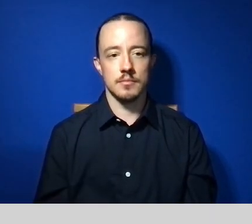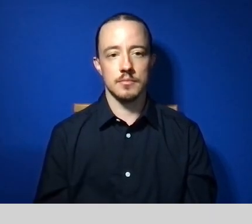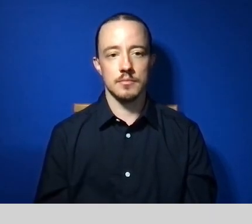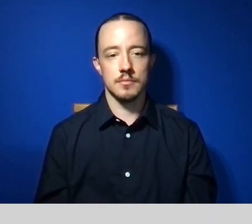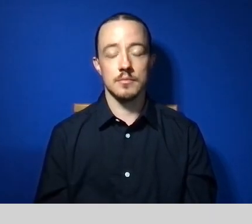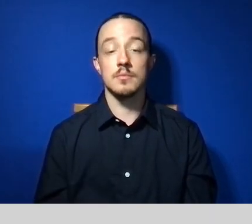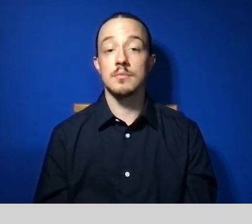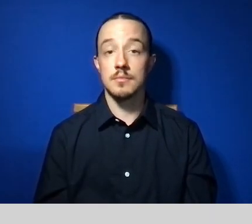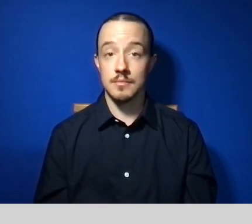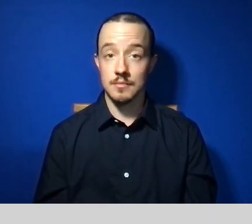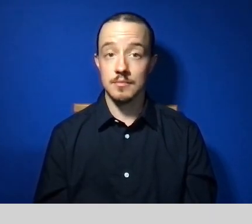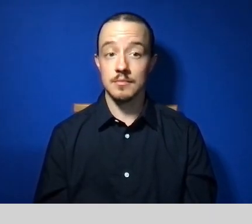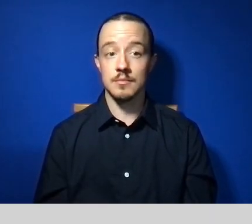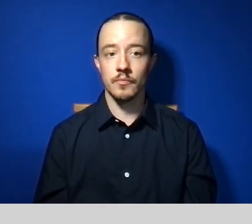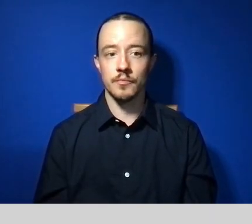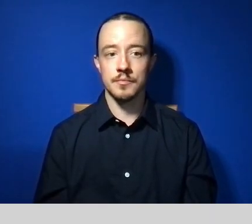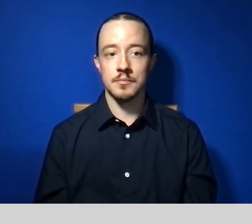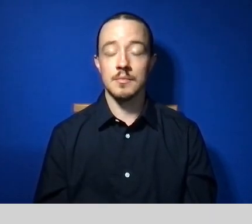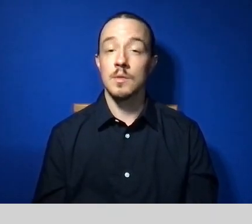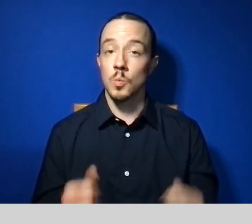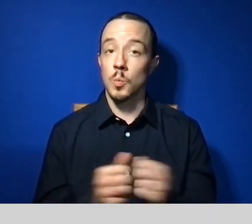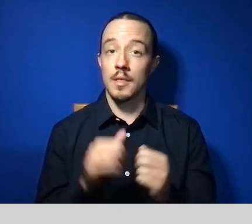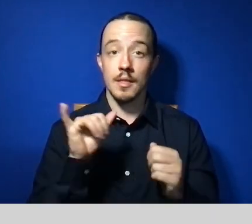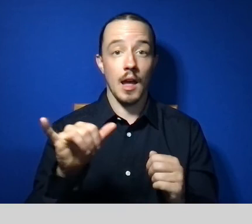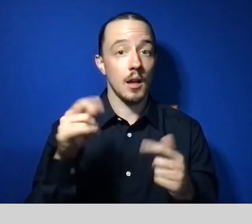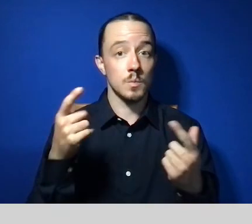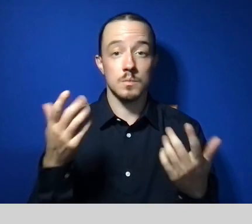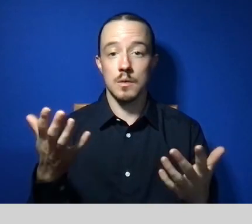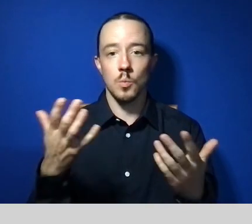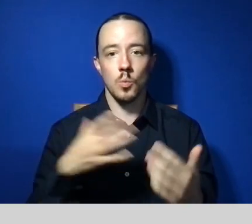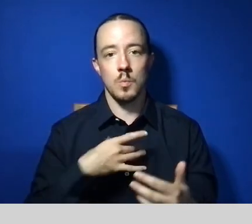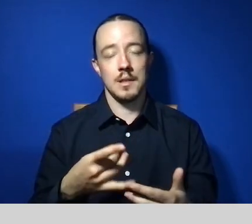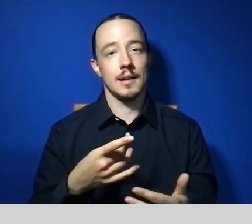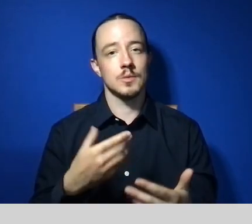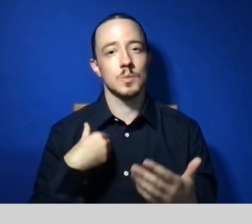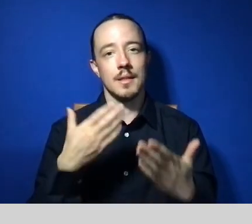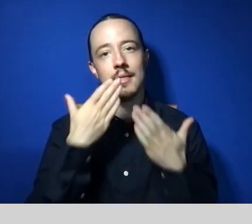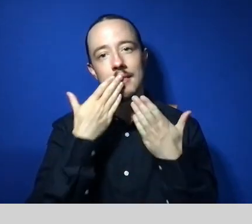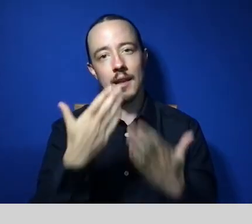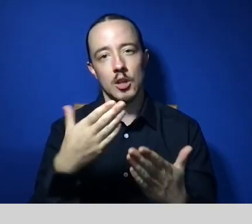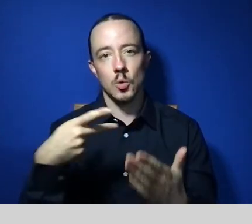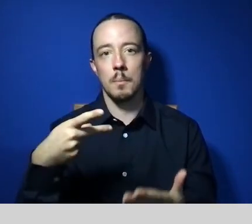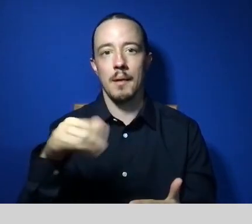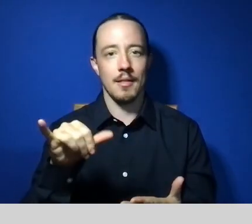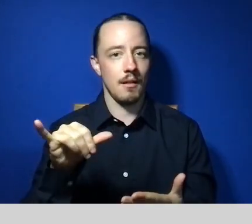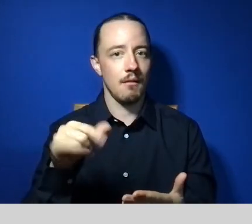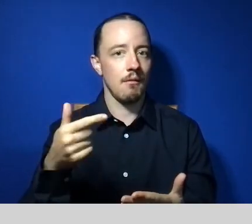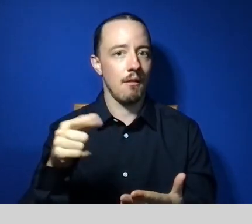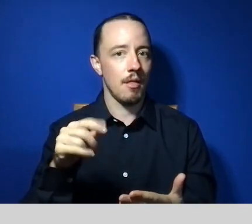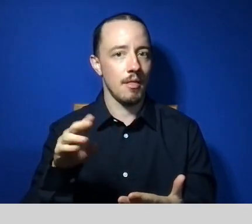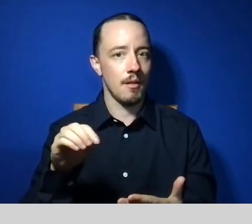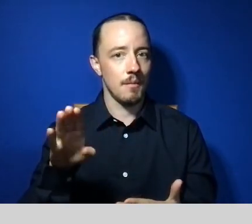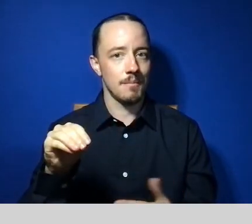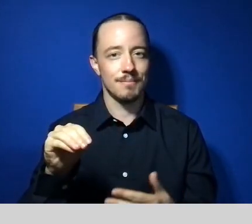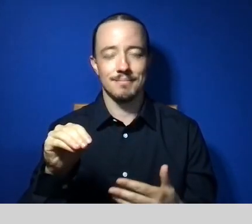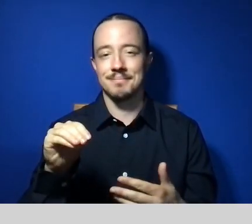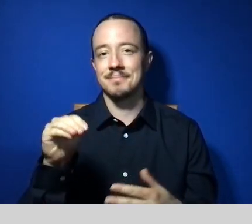Okay. So with that, I would like to thank the PyGotham organizers and you for